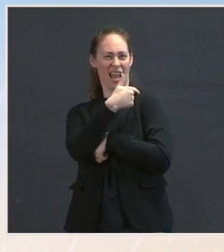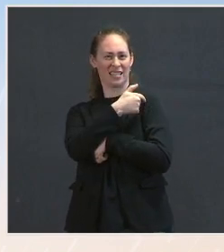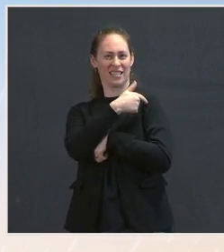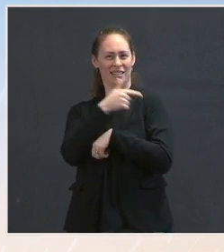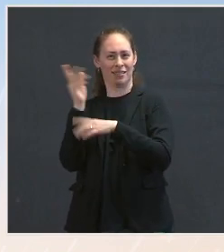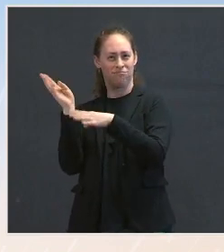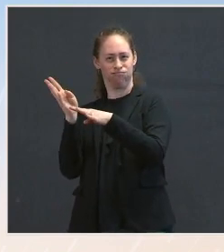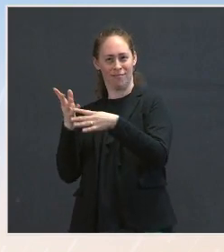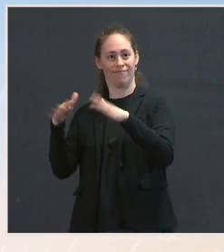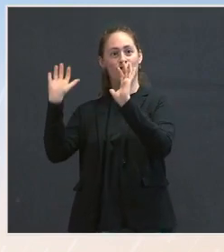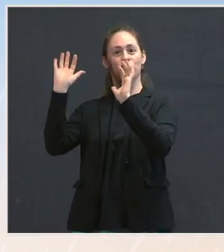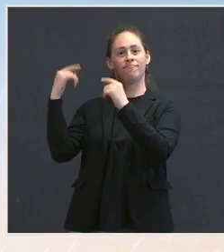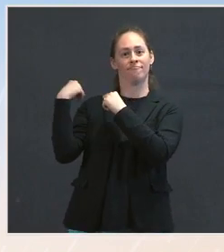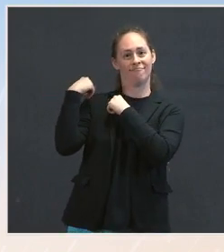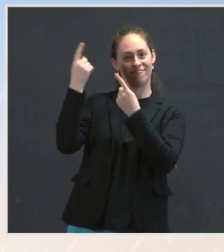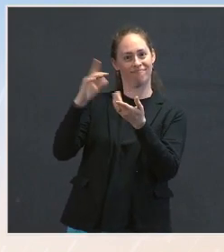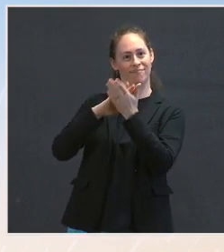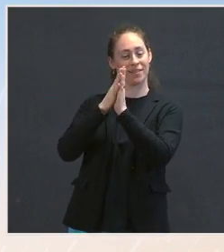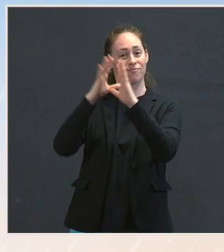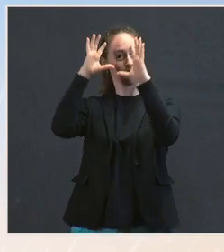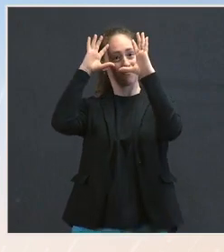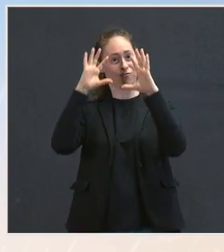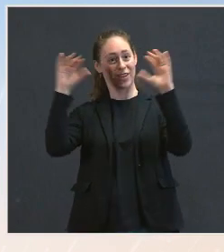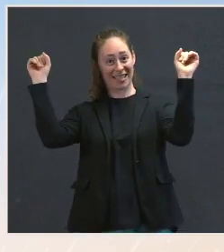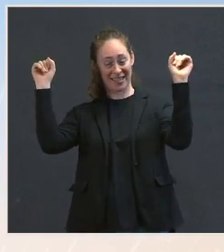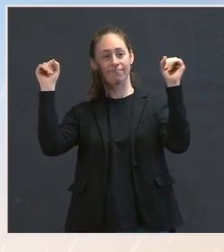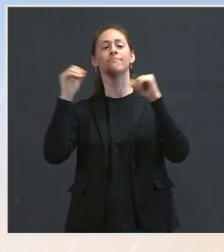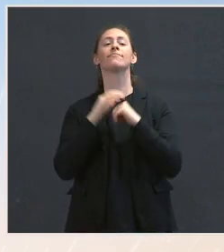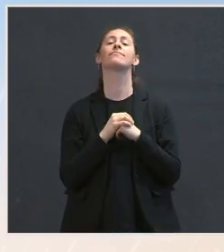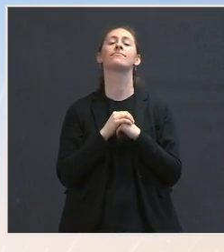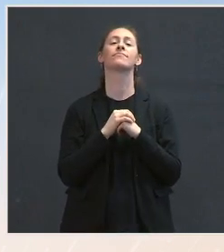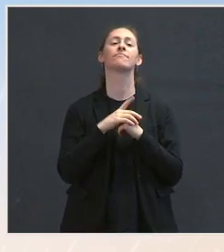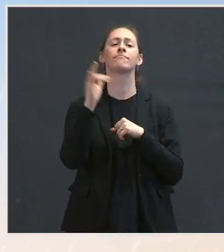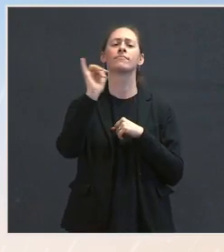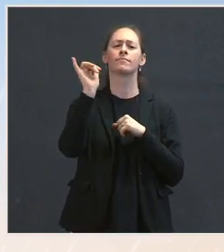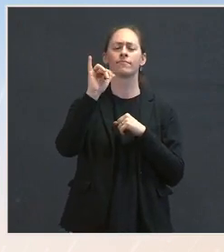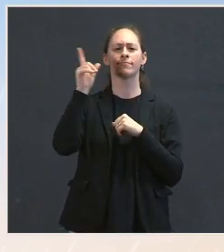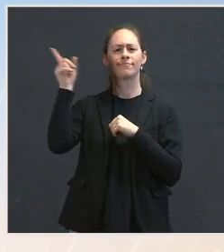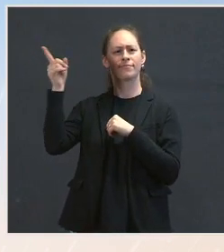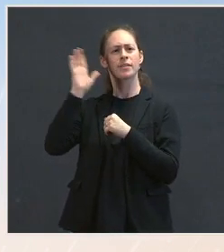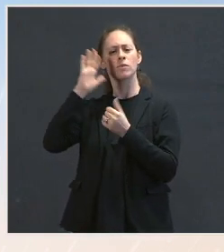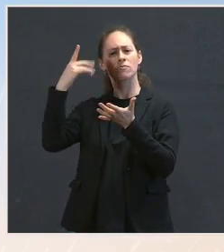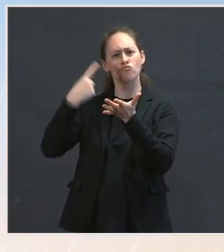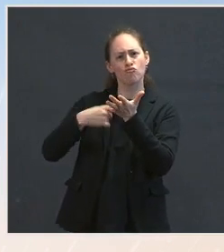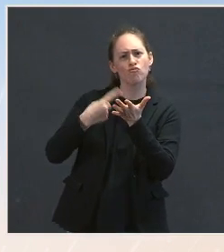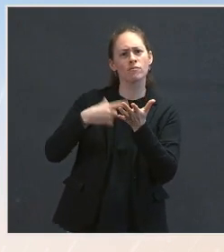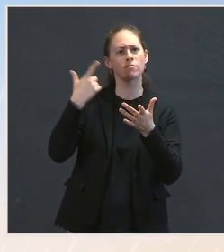In his remarks, he will provide an update on the strong progress we've made across our pandemic response to date.